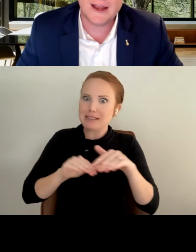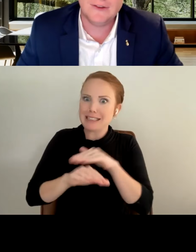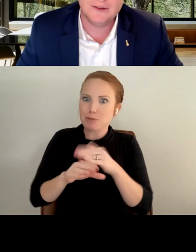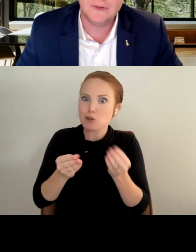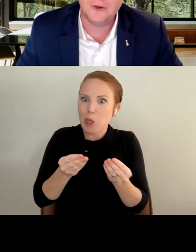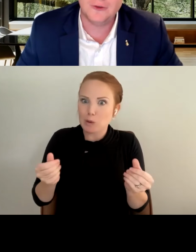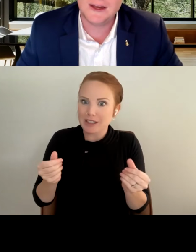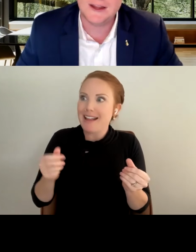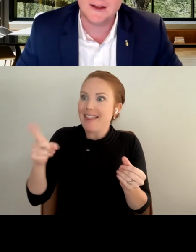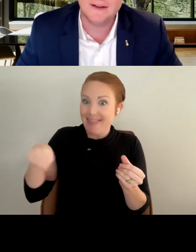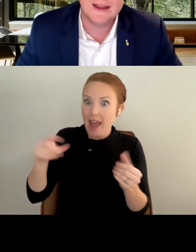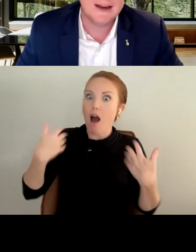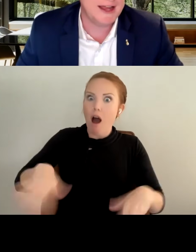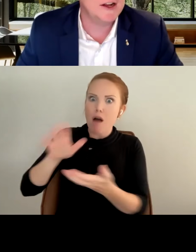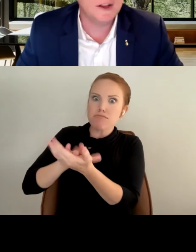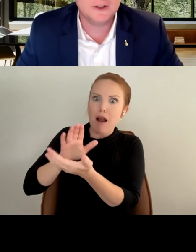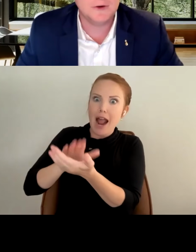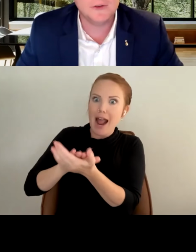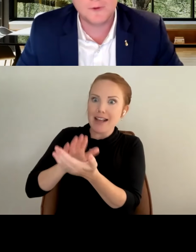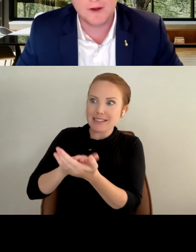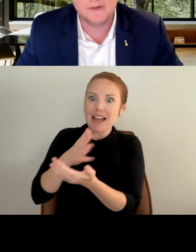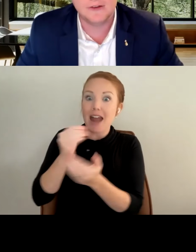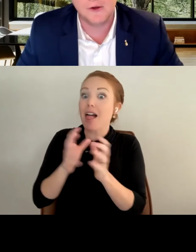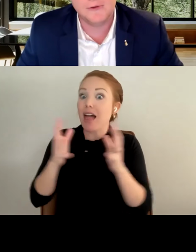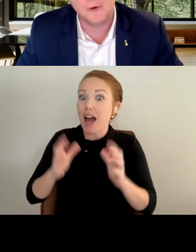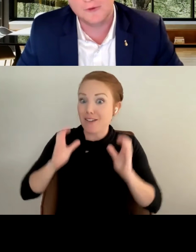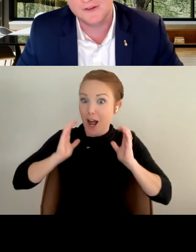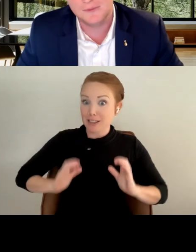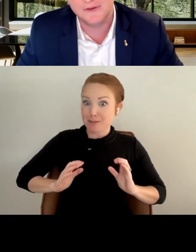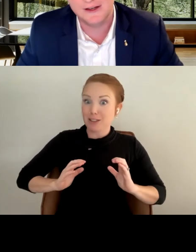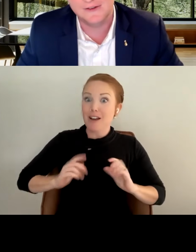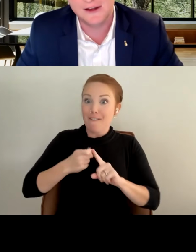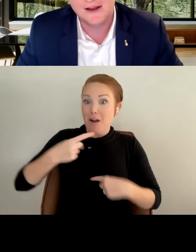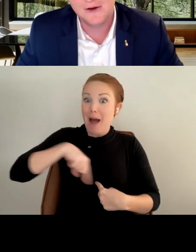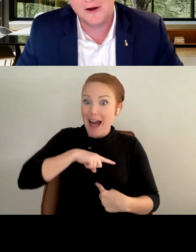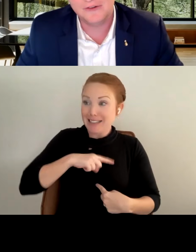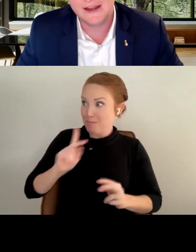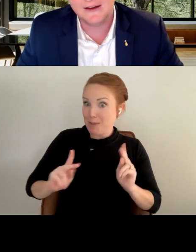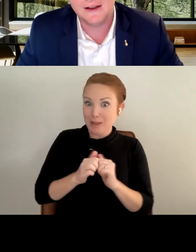praise on social media and a lot of customers from us as loyal folks with disabilities who are saying